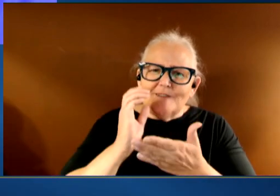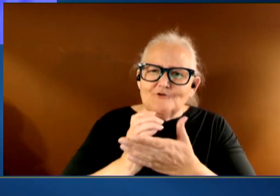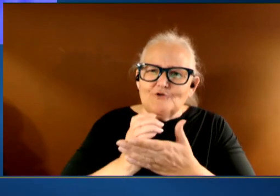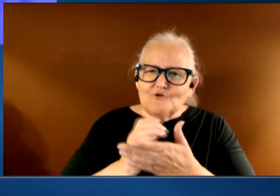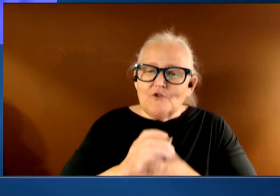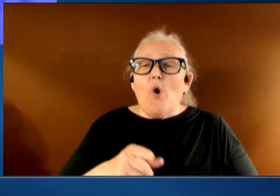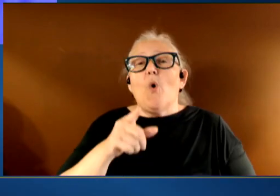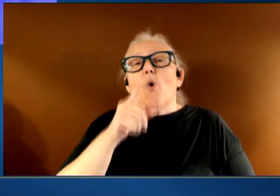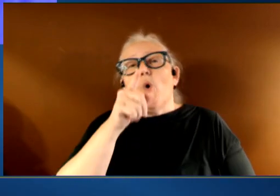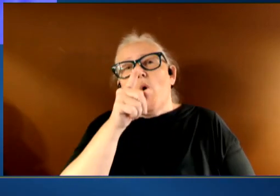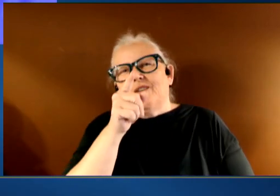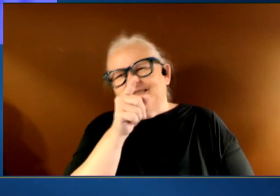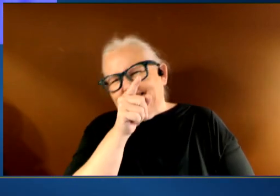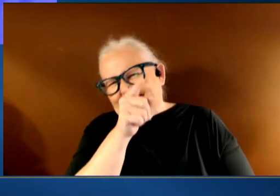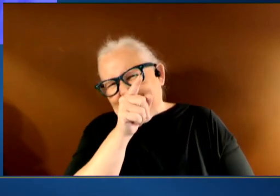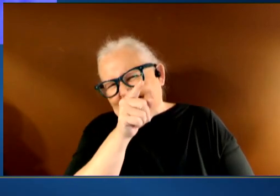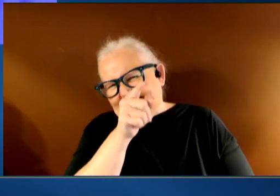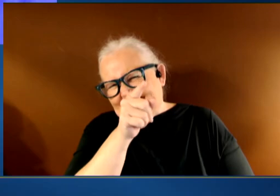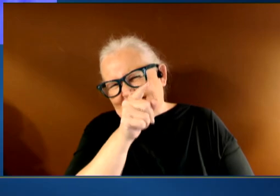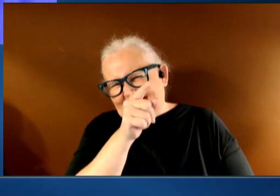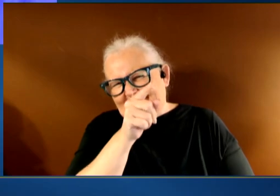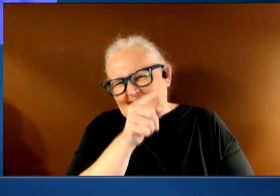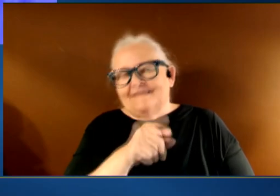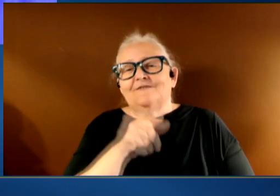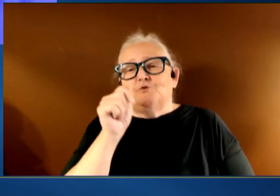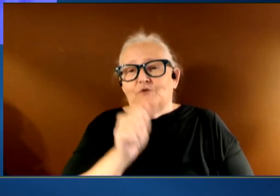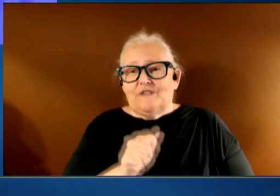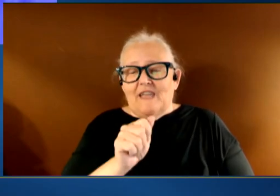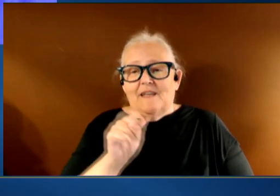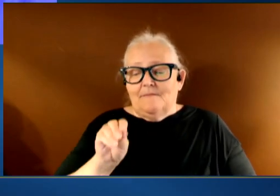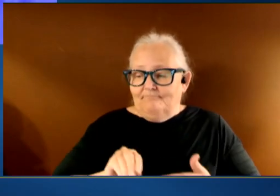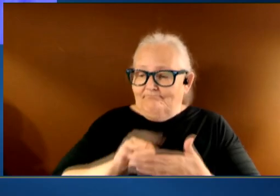we have a great photo wall. You can take photos and tag them with our hashtag, and yes,